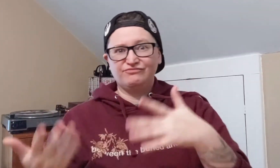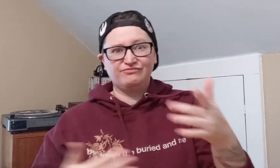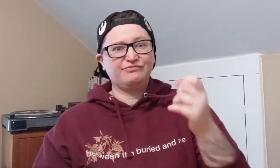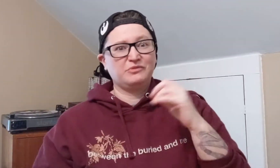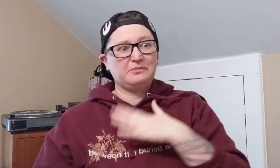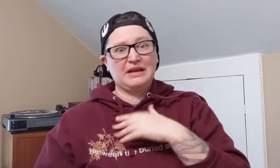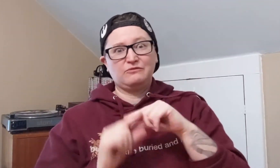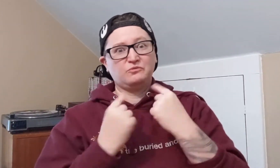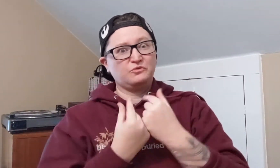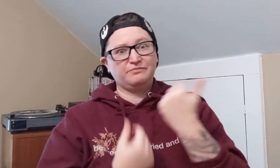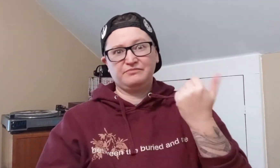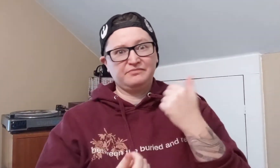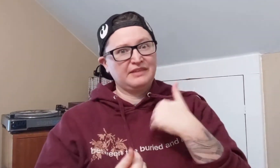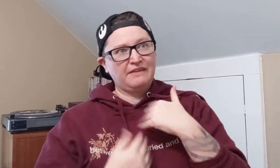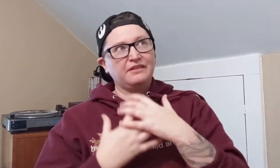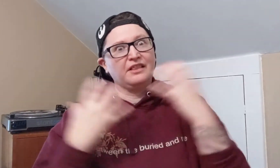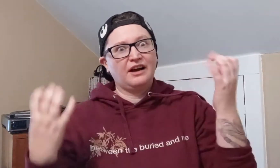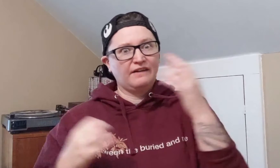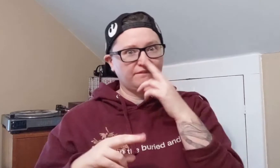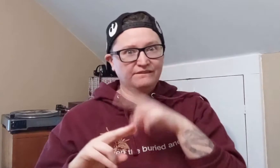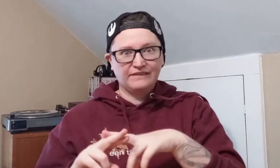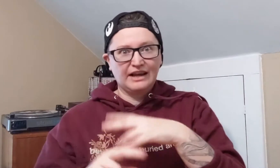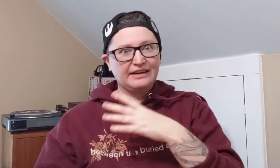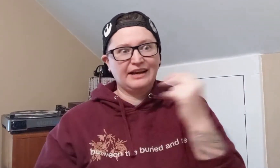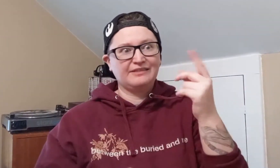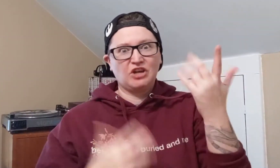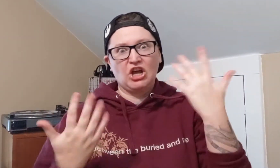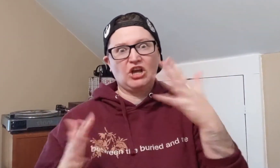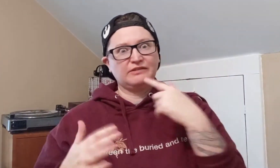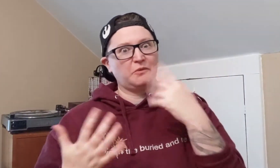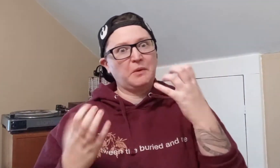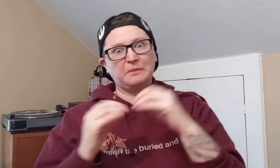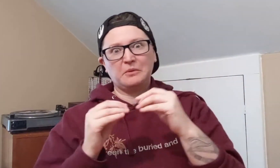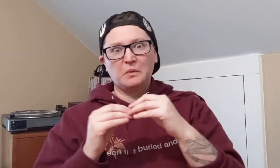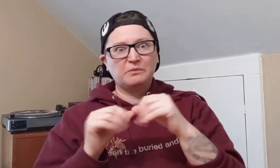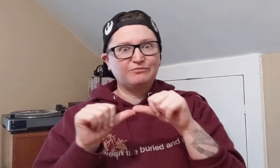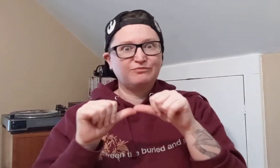um just kind of be spontaneous and you know in my group we just we had a lot of fun and already